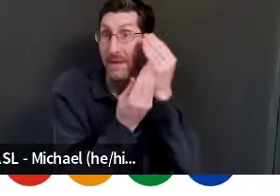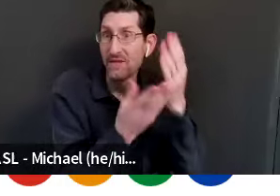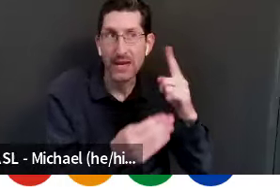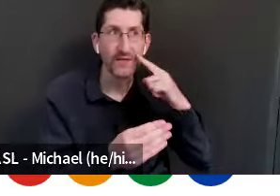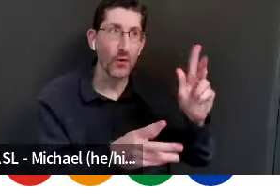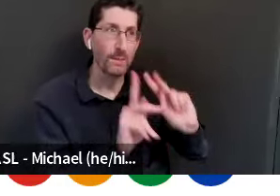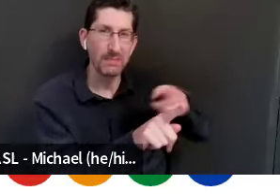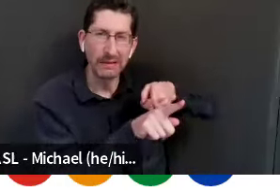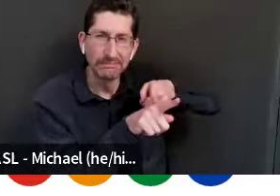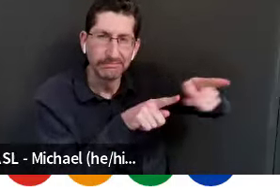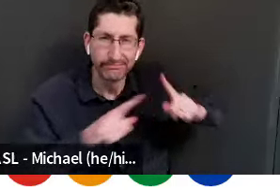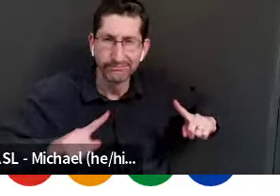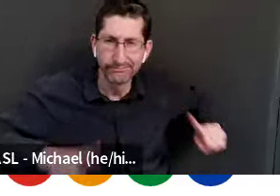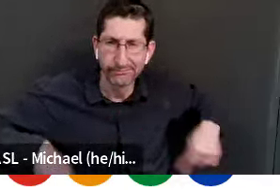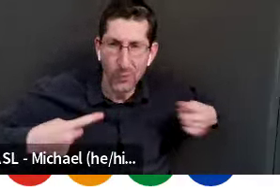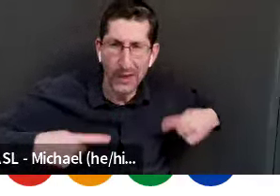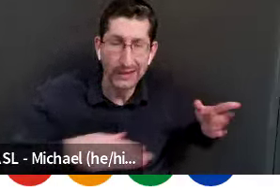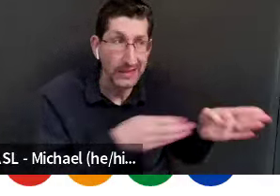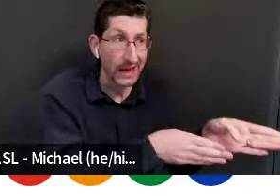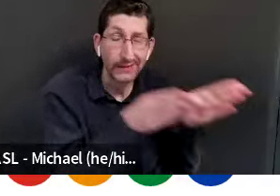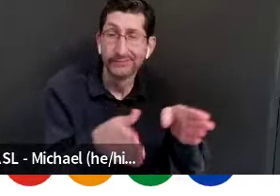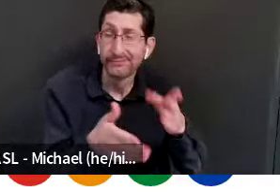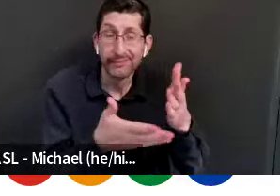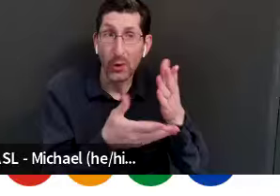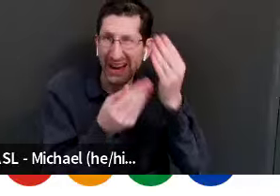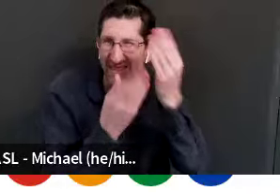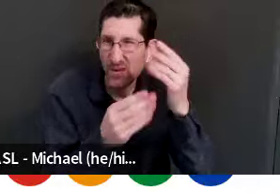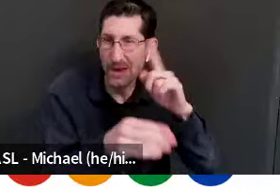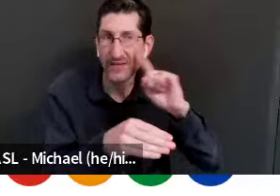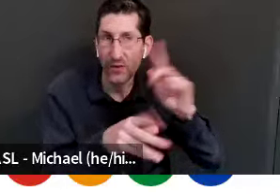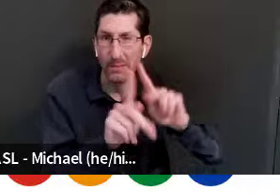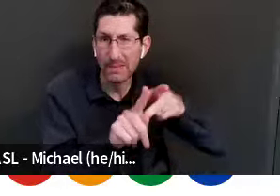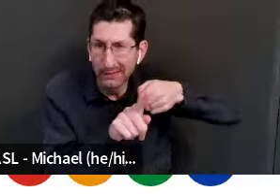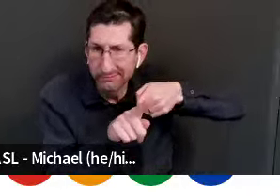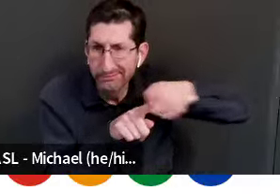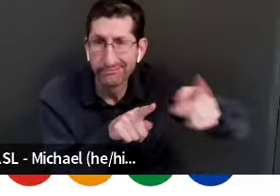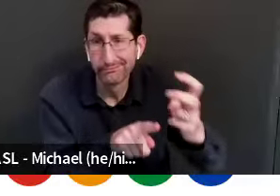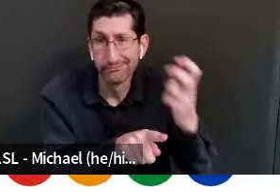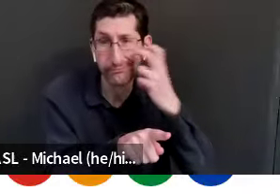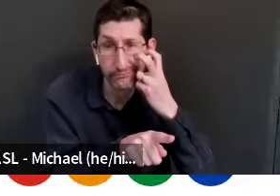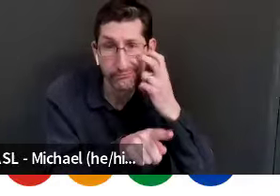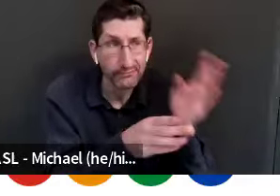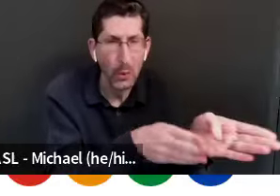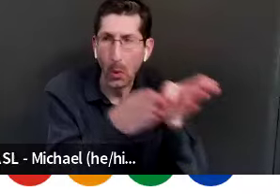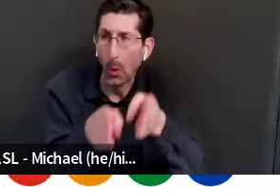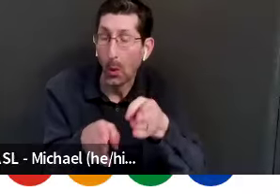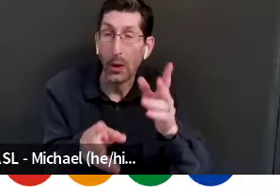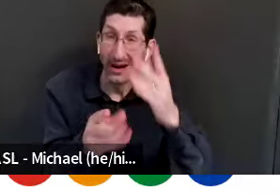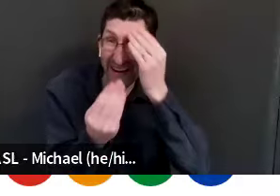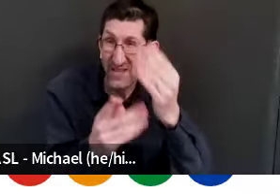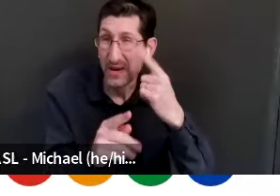USE A WHEEL MOBILITY DEVICE. BLIND, LOW-VISION CUSTOMERS,